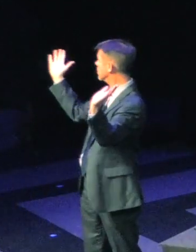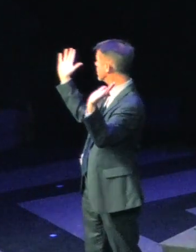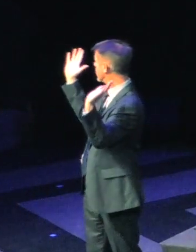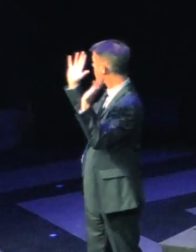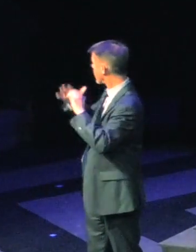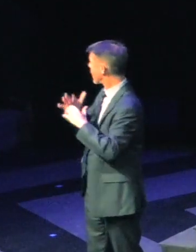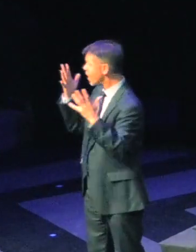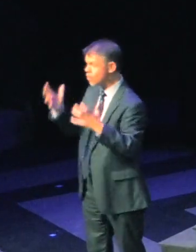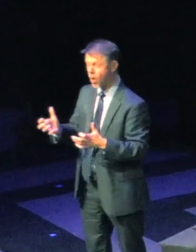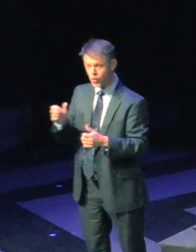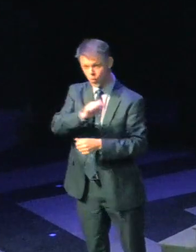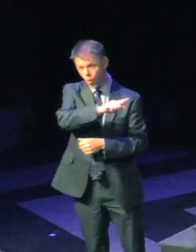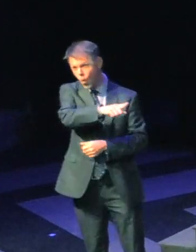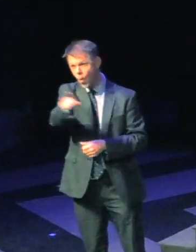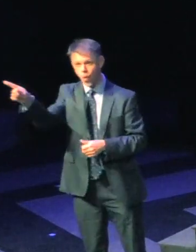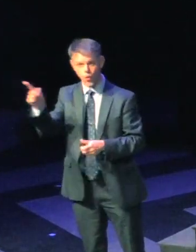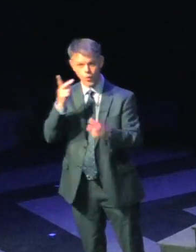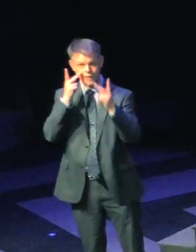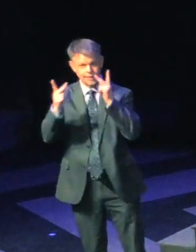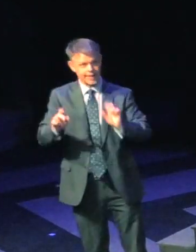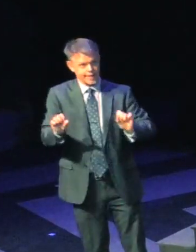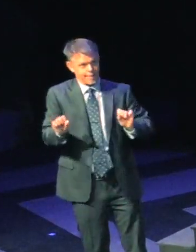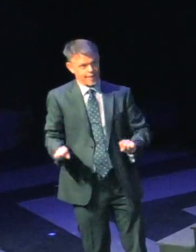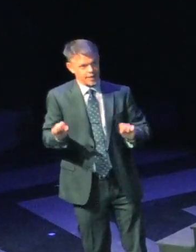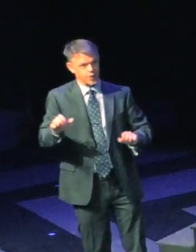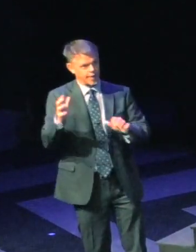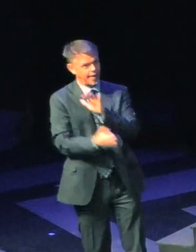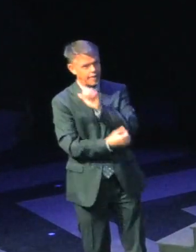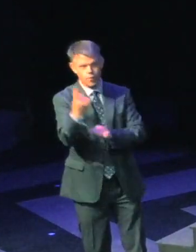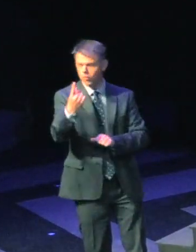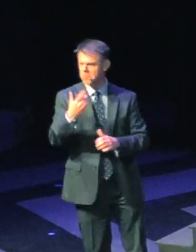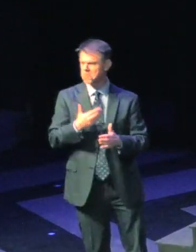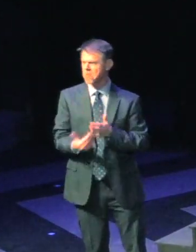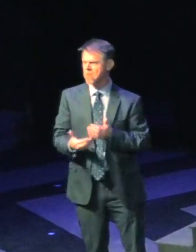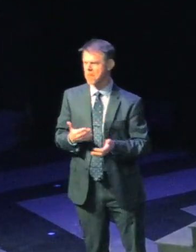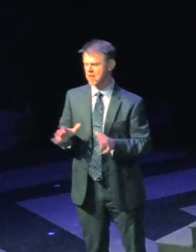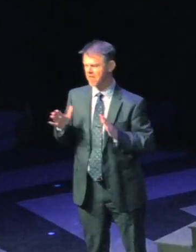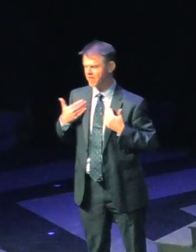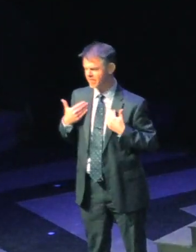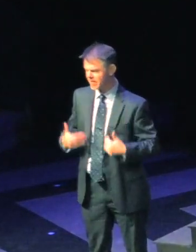potential in every individual, regardless of their physical abilities. Never judge a book by